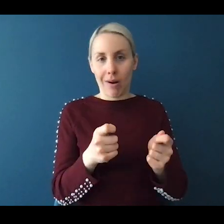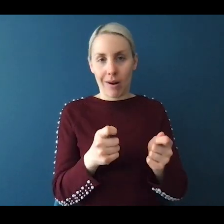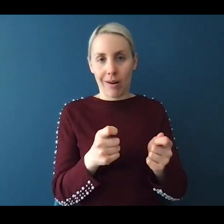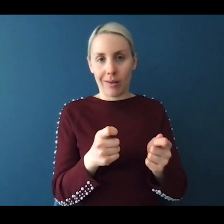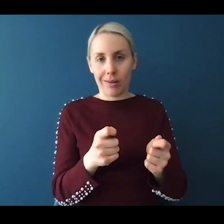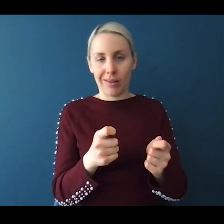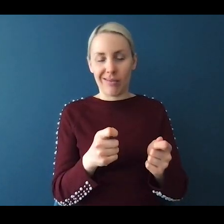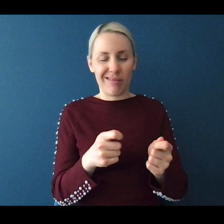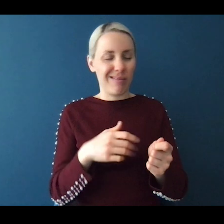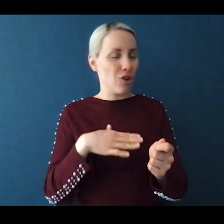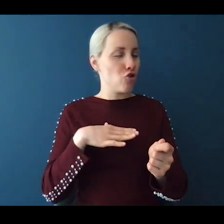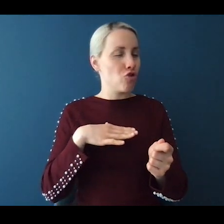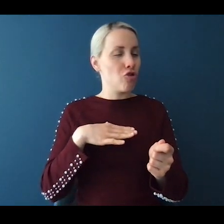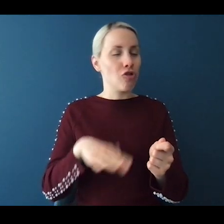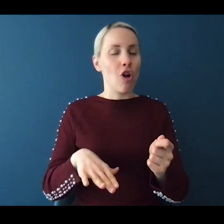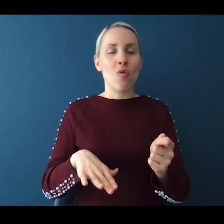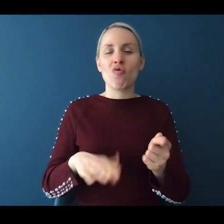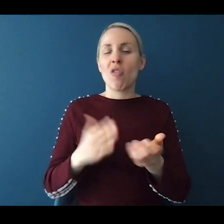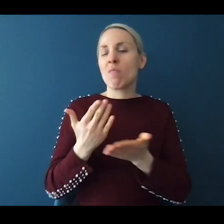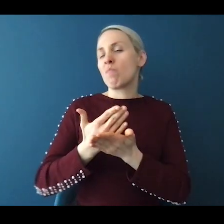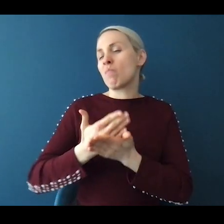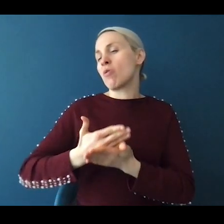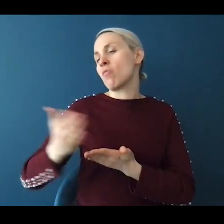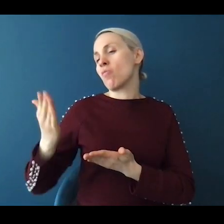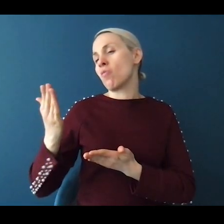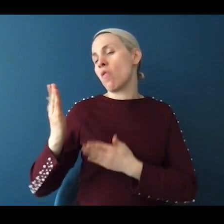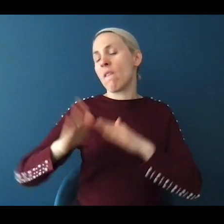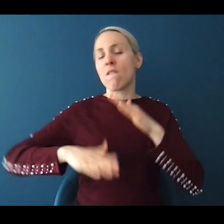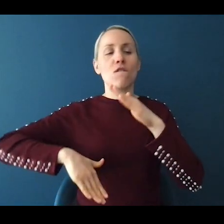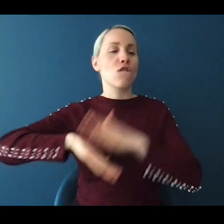kind of like pure fashion or pure photojournalistic